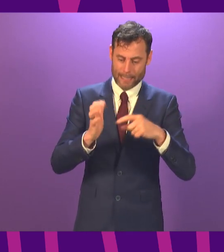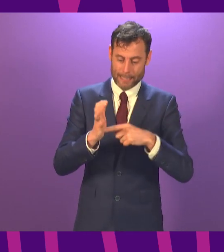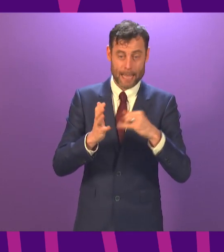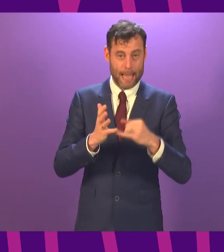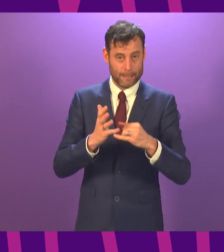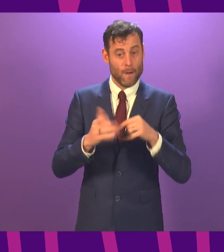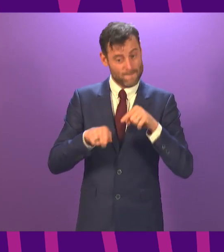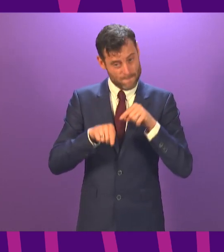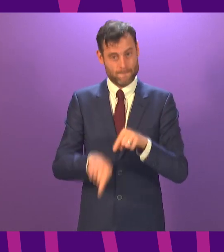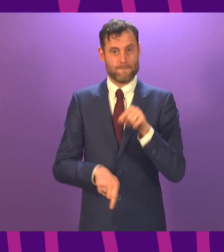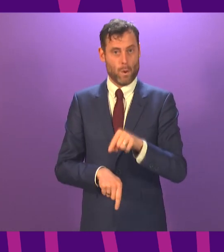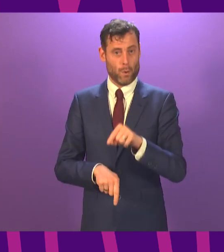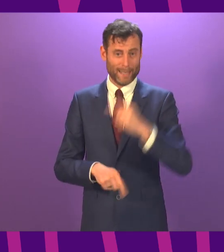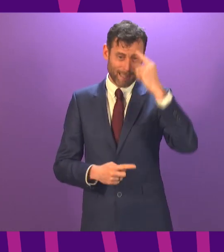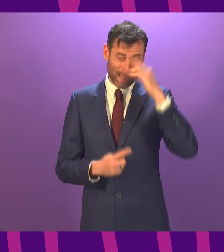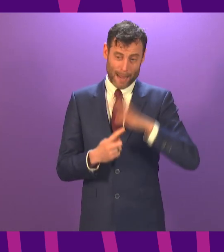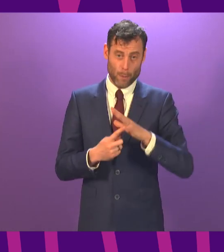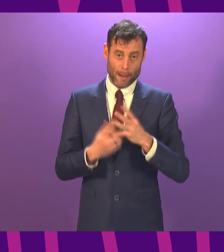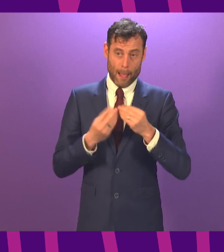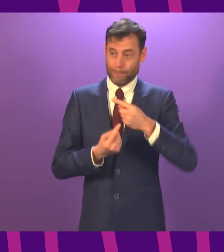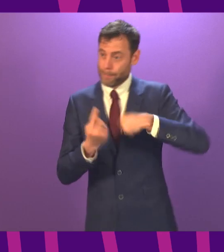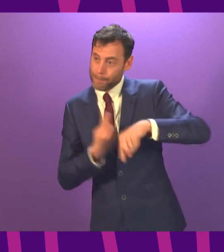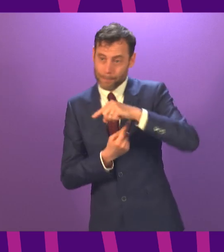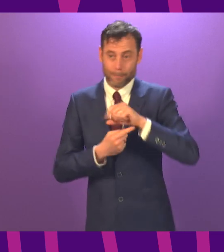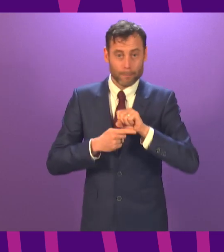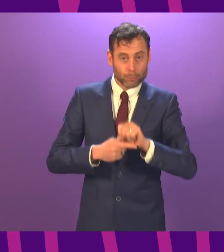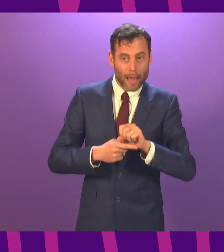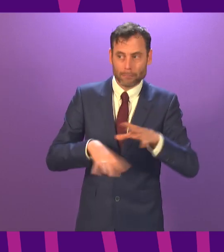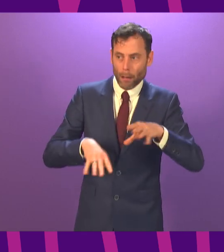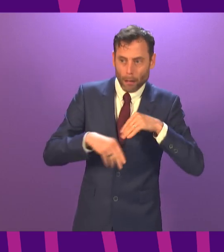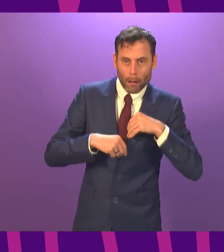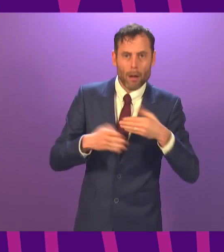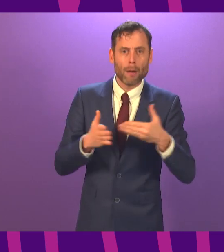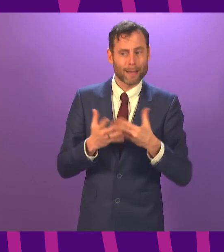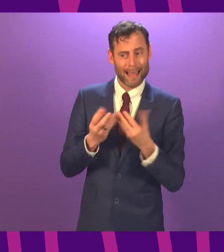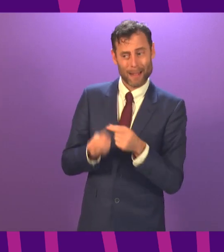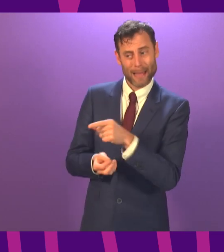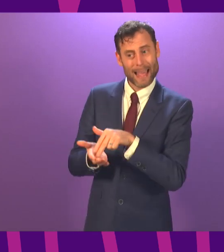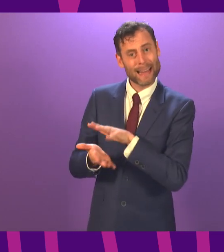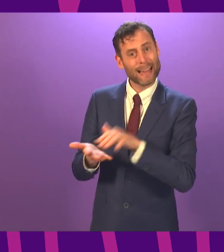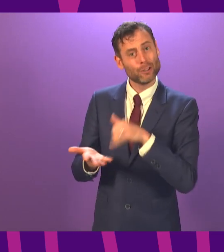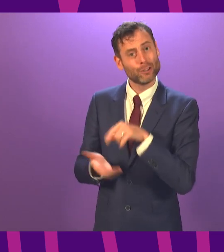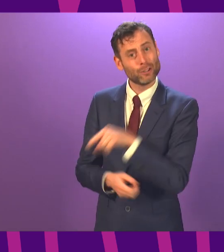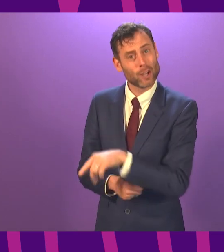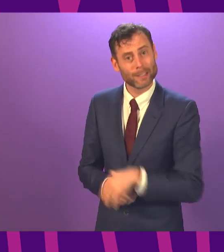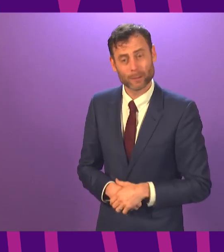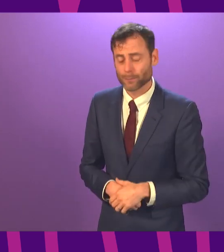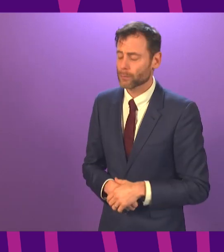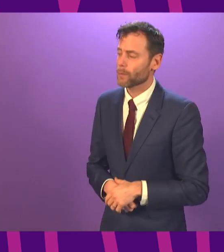we can continue to protect ourselves, our loved ones and our national health service. I take this opportunity, Presiding Officer, to wish you, everyone in the chamber and everyone